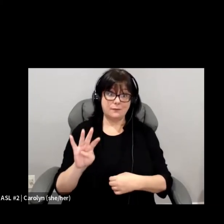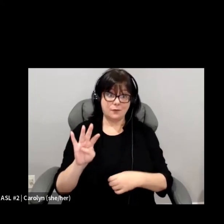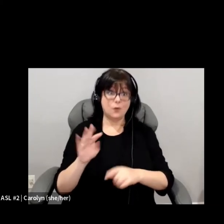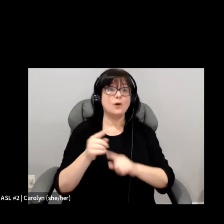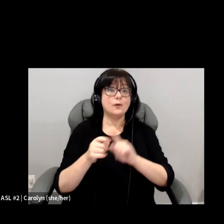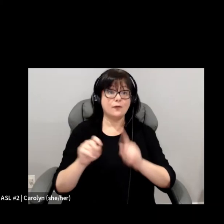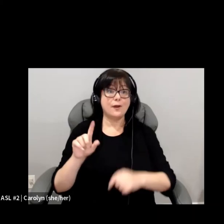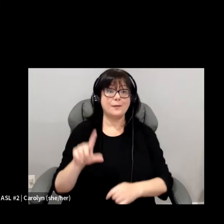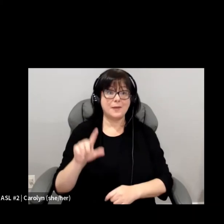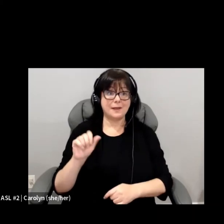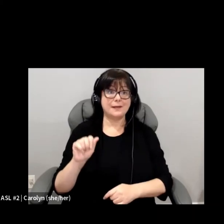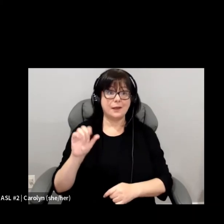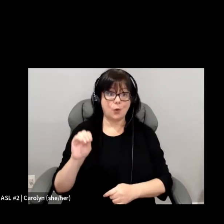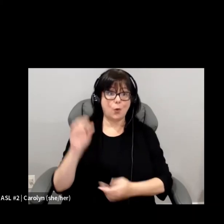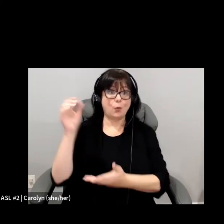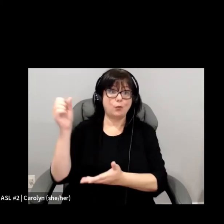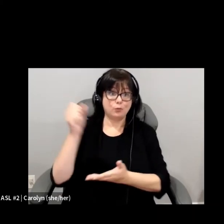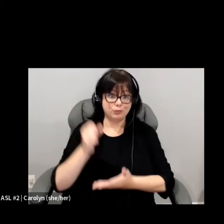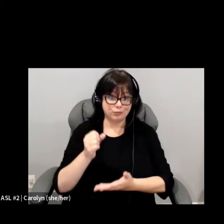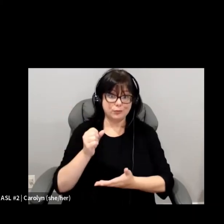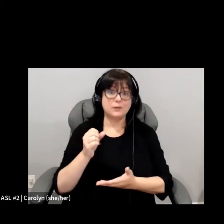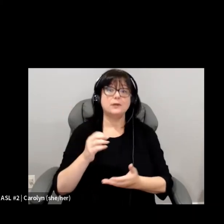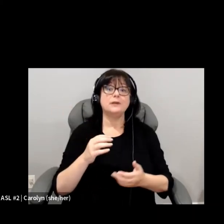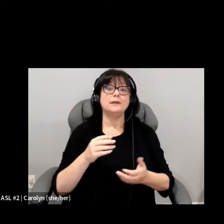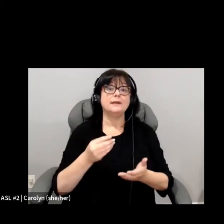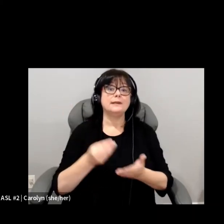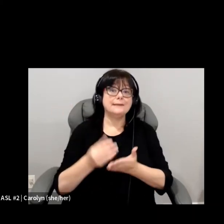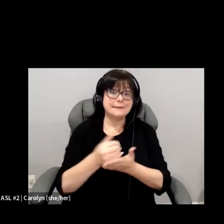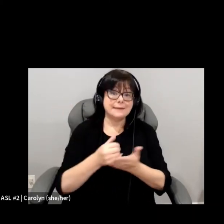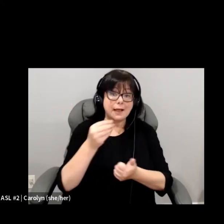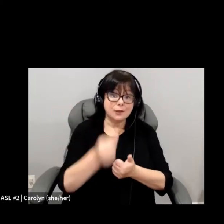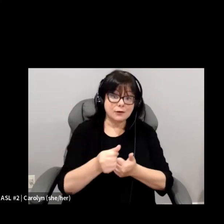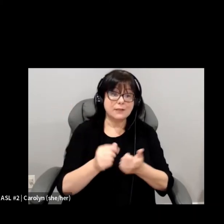SALARIES, INSURANCE, SUPPLIES AND SERVICES, ET CETERA.